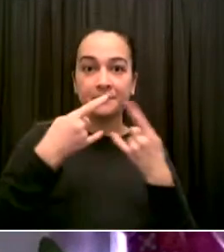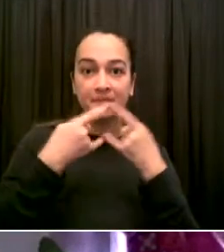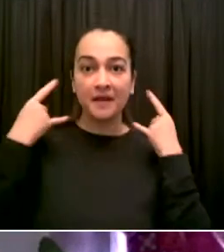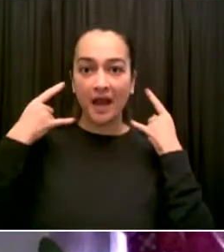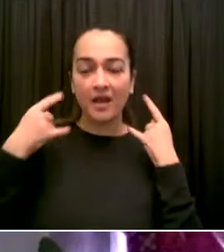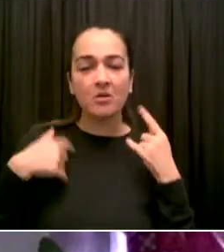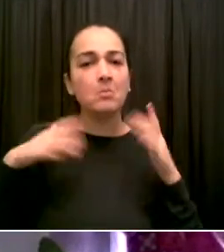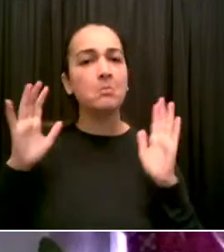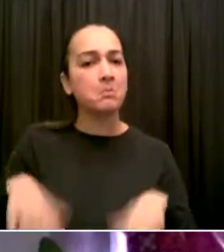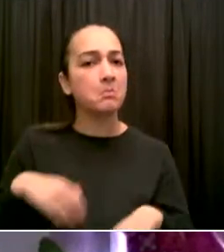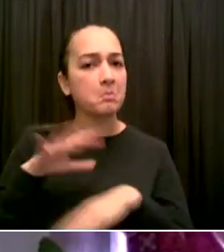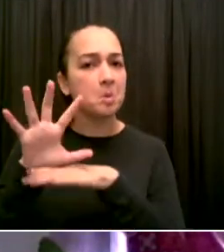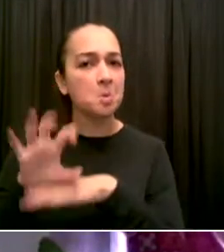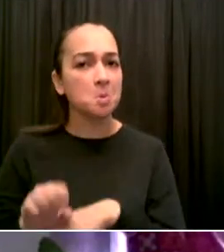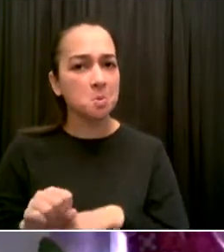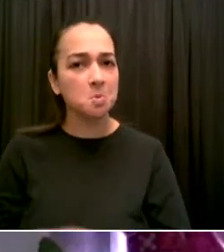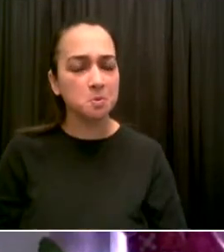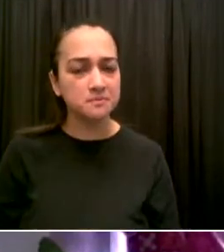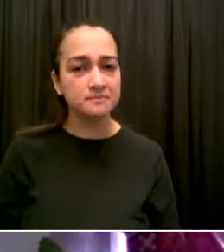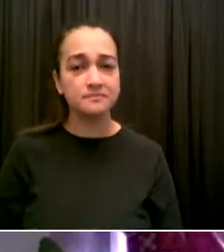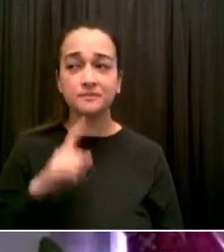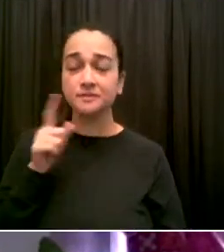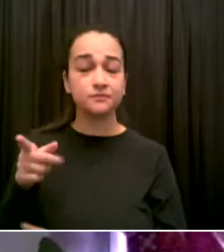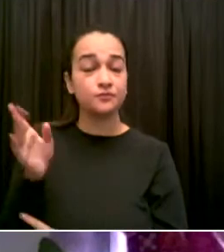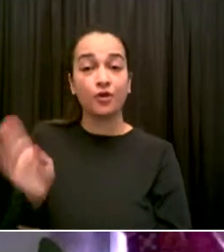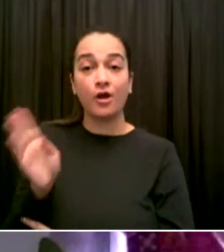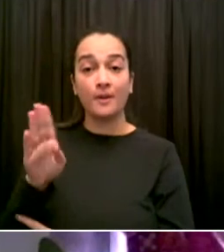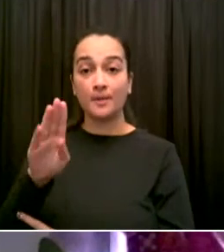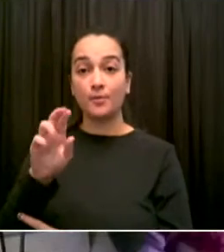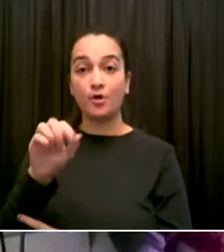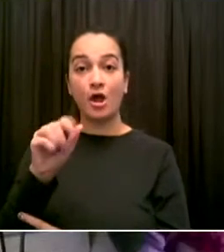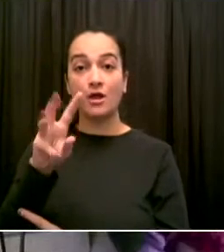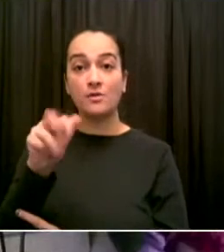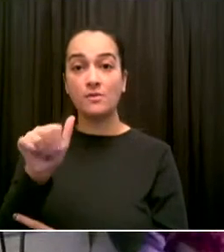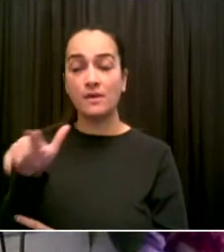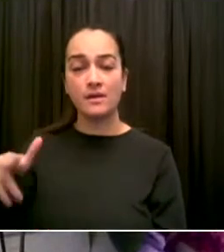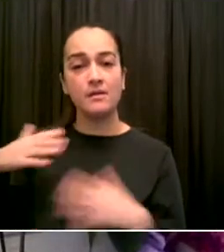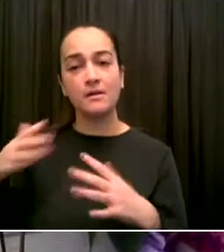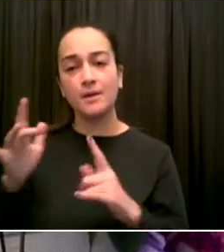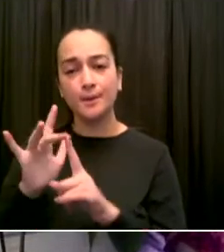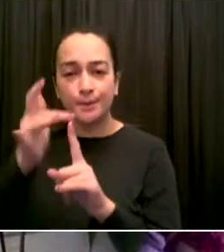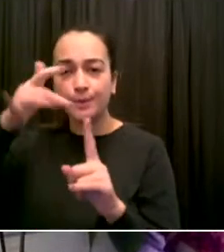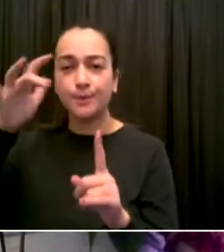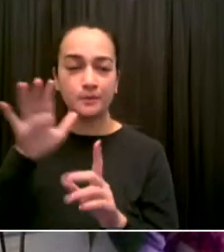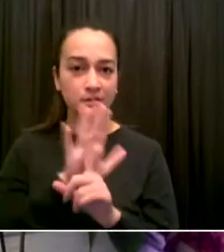BETTER PLACE ON EARTH AS FAR AS I'M CONCERNED.